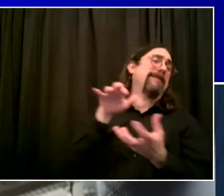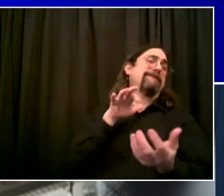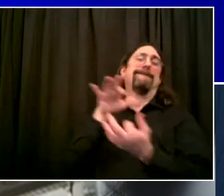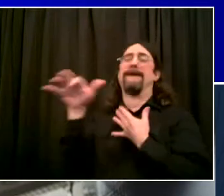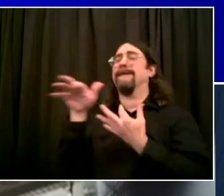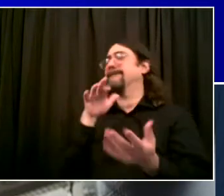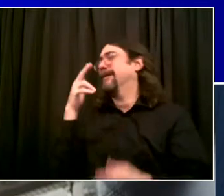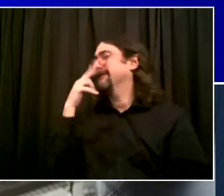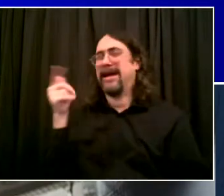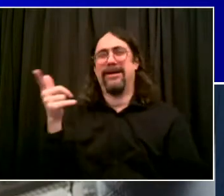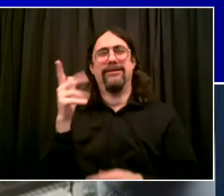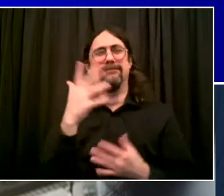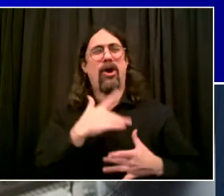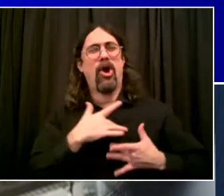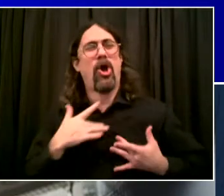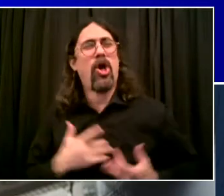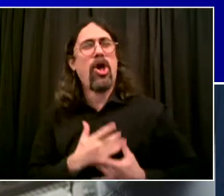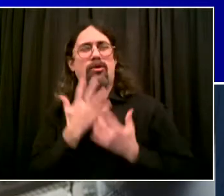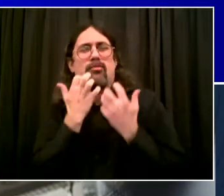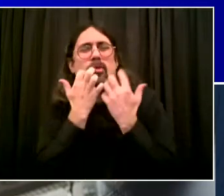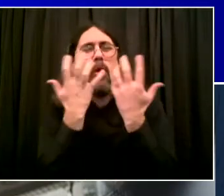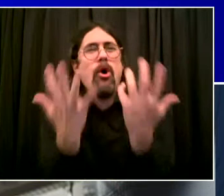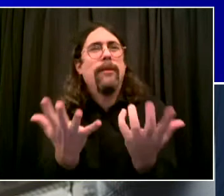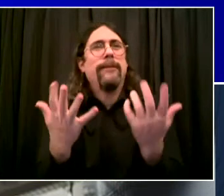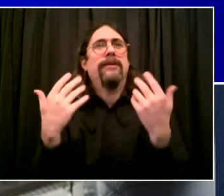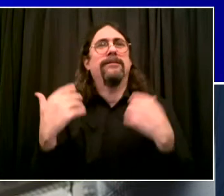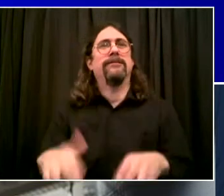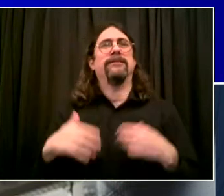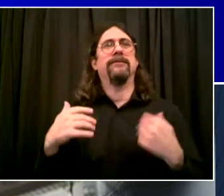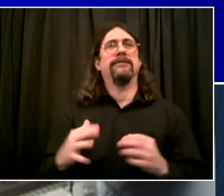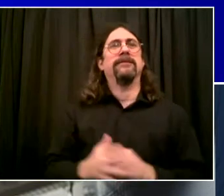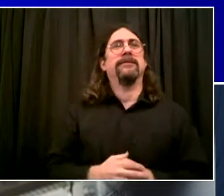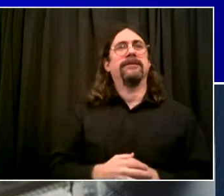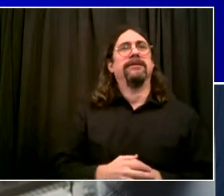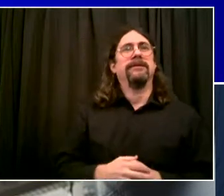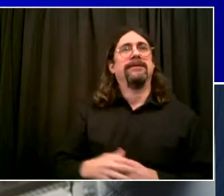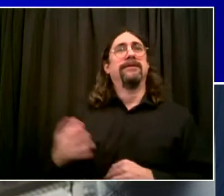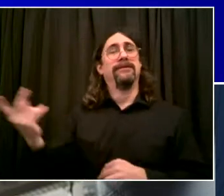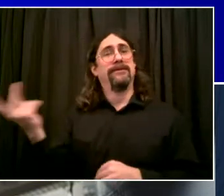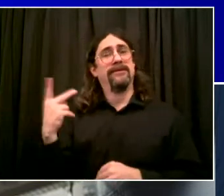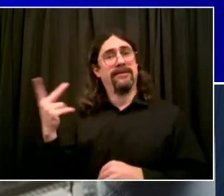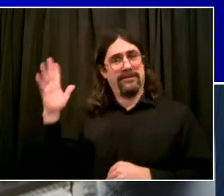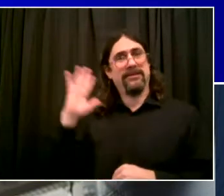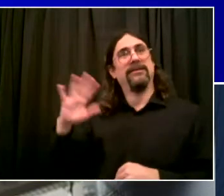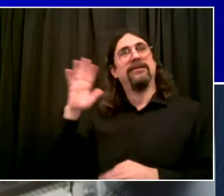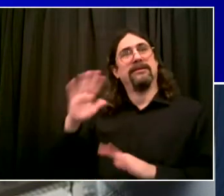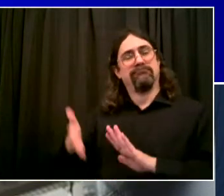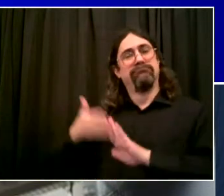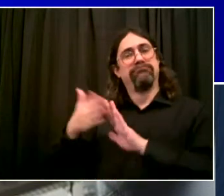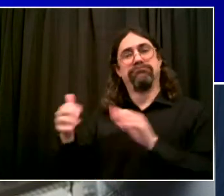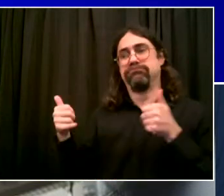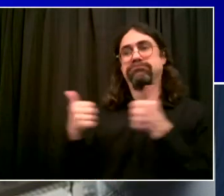A UNFNY, WARM GUY, I LIKE GEORGE McDONNELL SO O MUCH EVEN THOUGUGWH E E ARN N